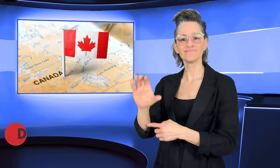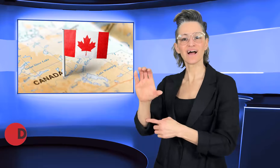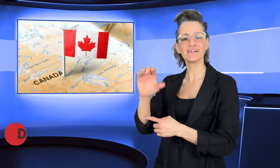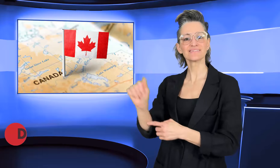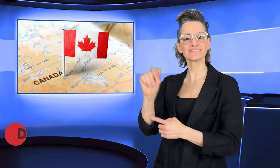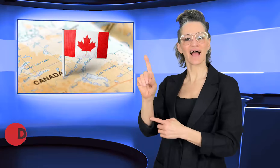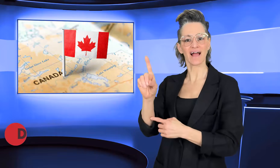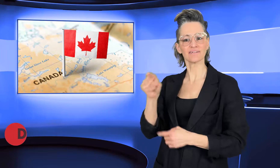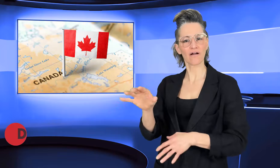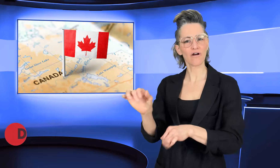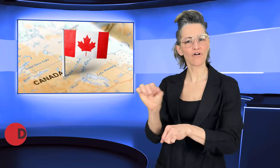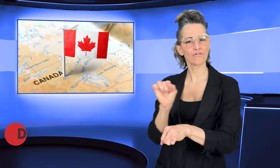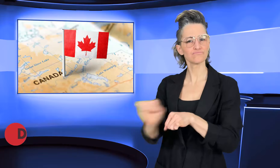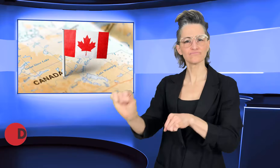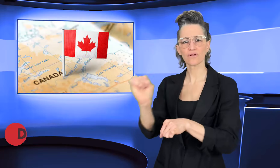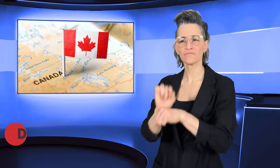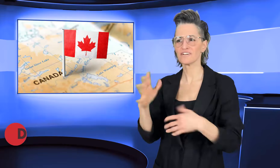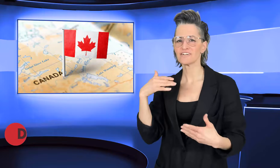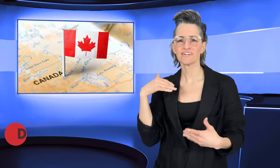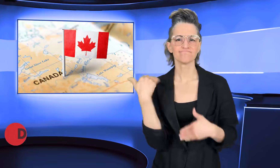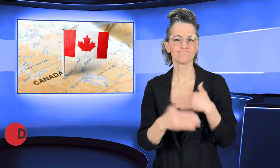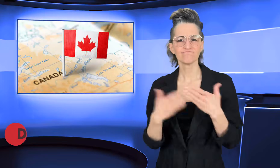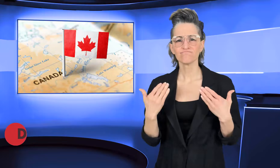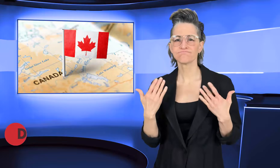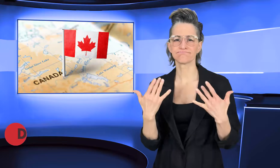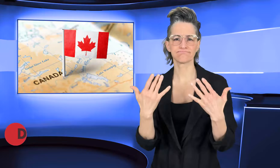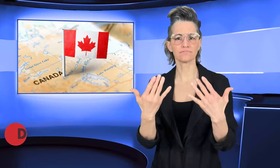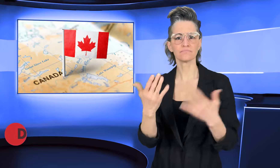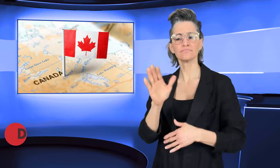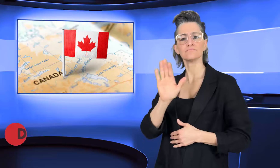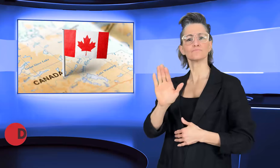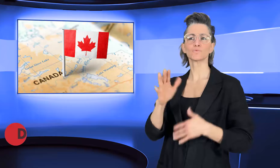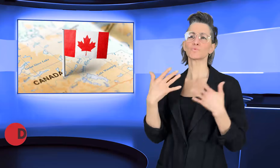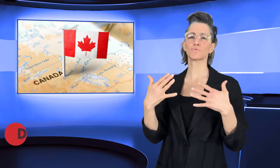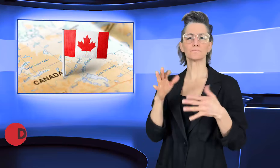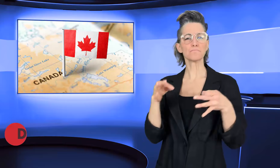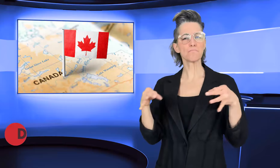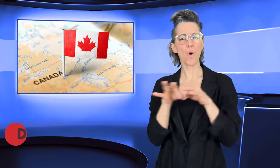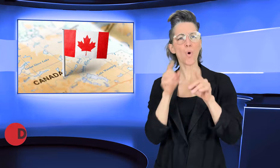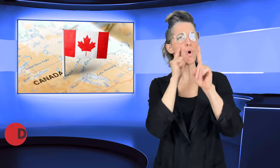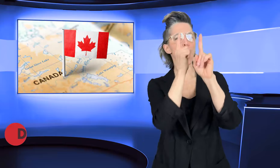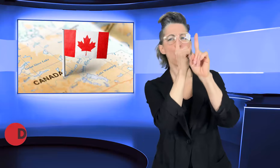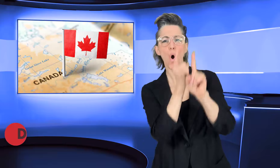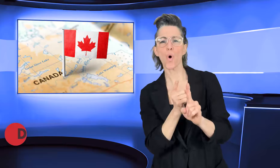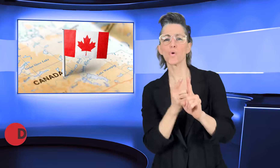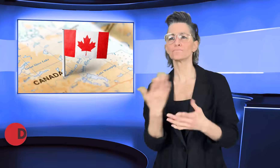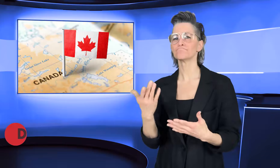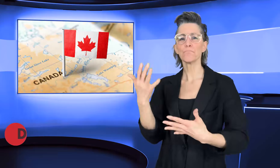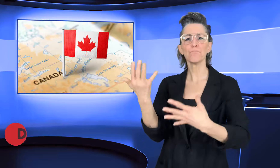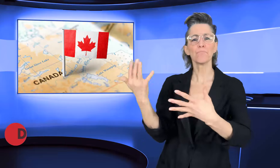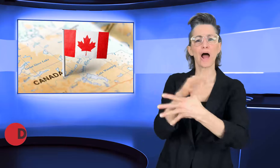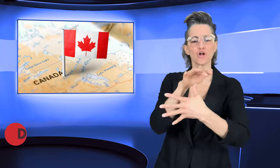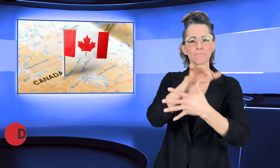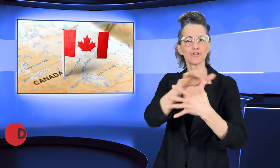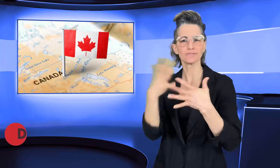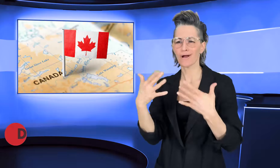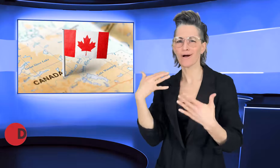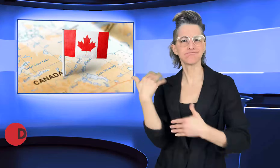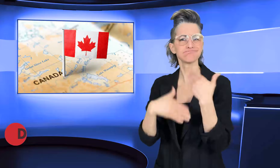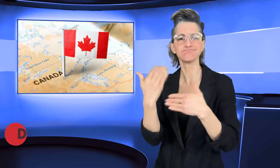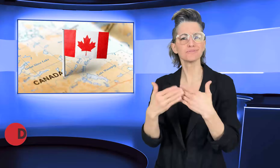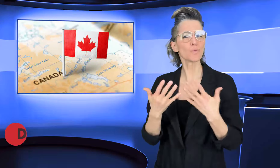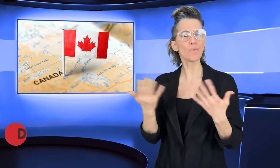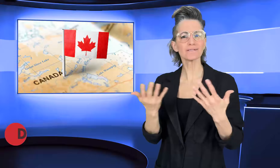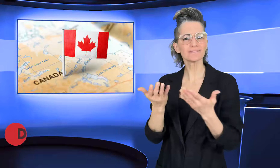What are your main goals and priorities for CAD moving forward?